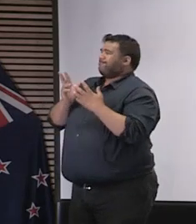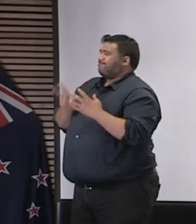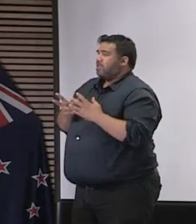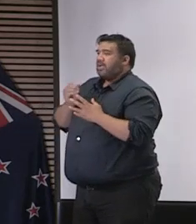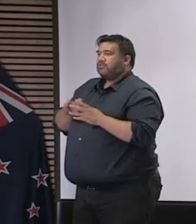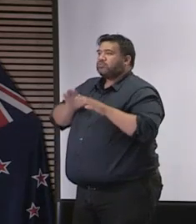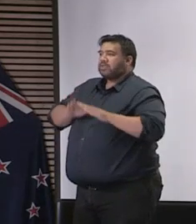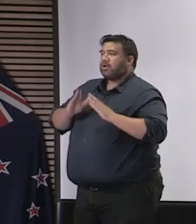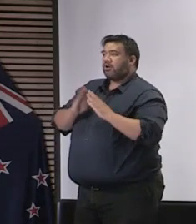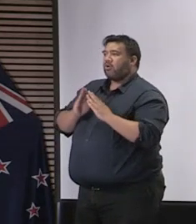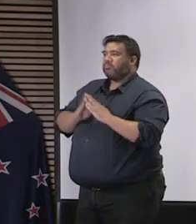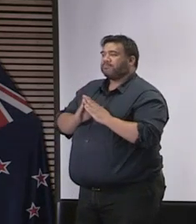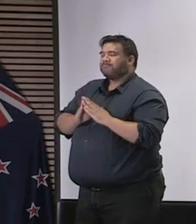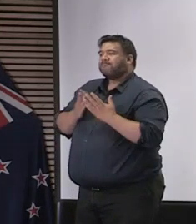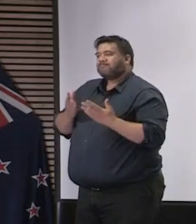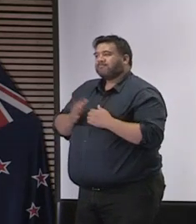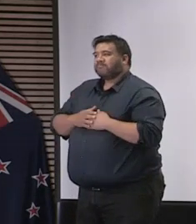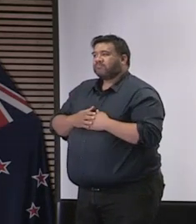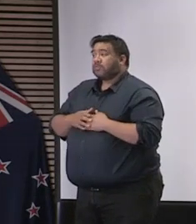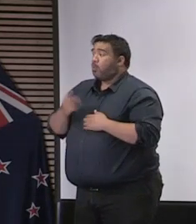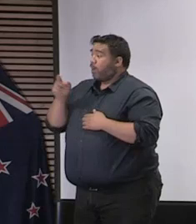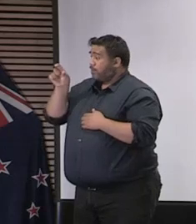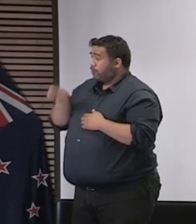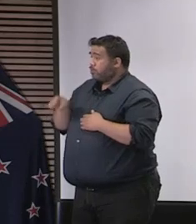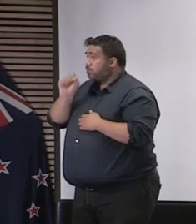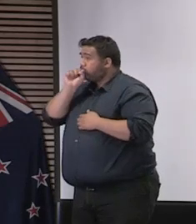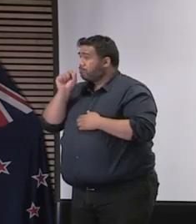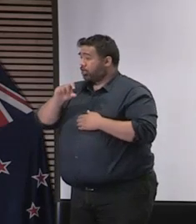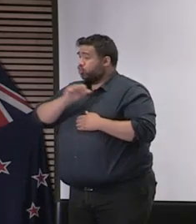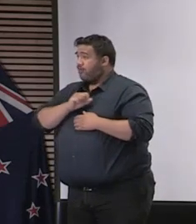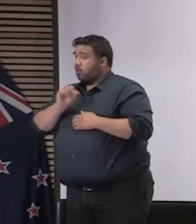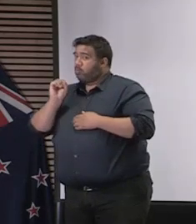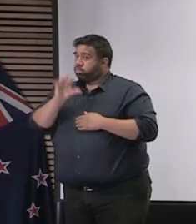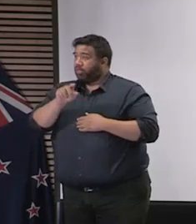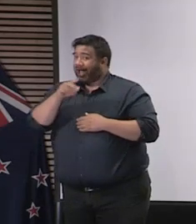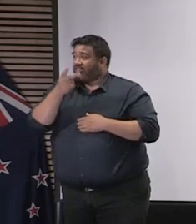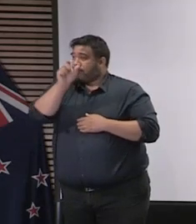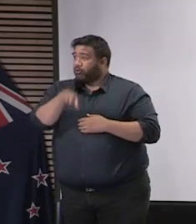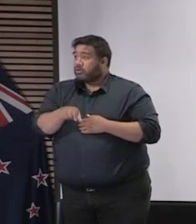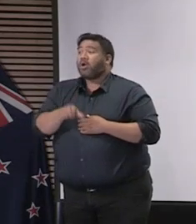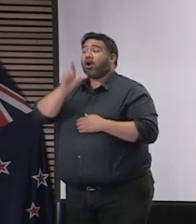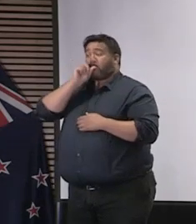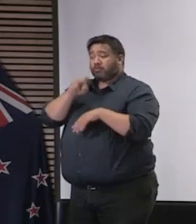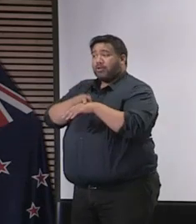COVID-19, or who had symptoms of being unwell. If someone